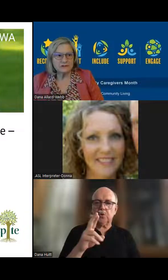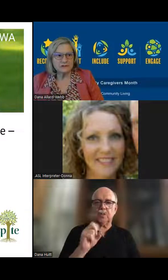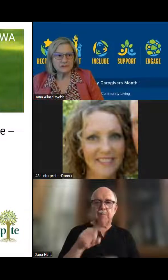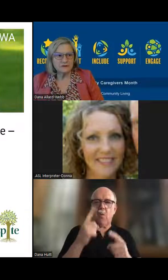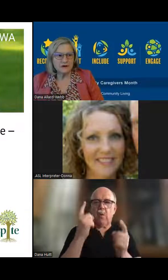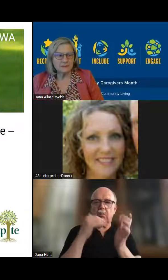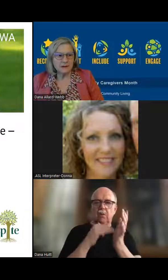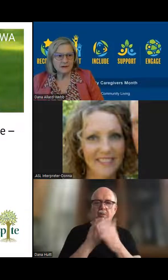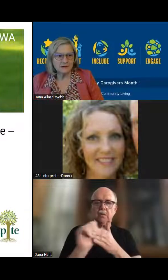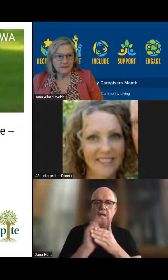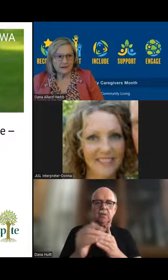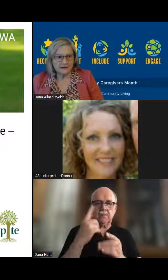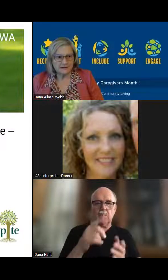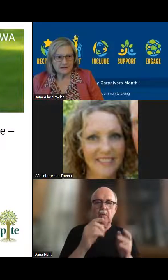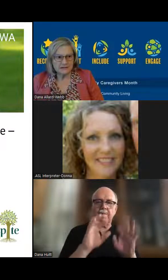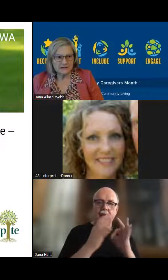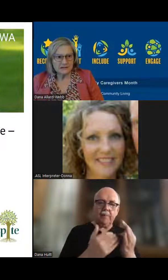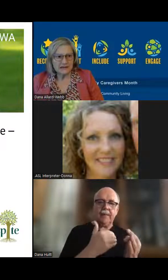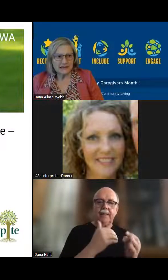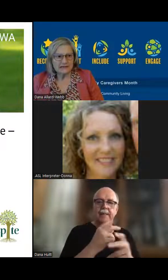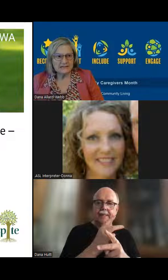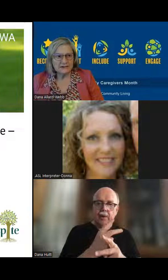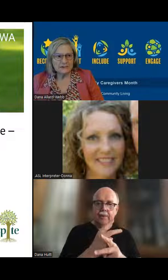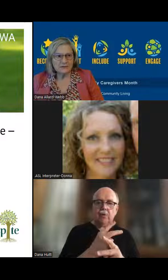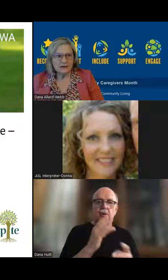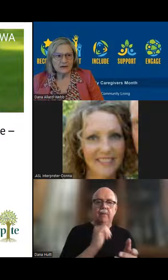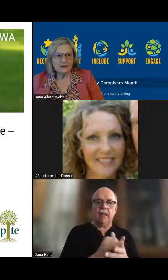got two now. One is completed, and it's really just interviewing people